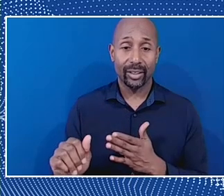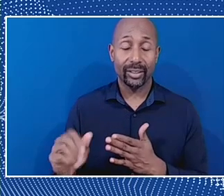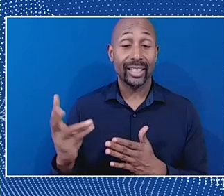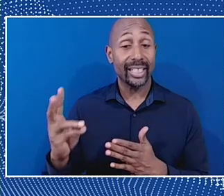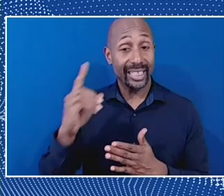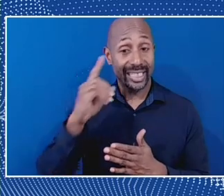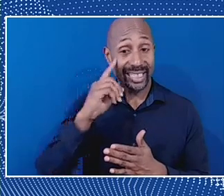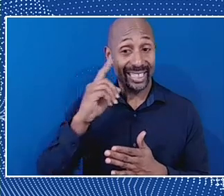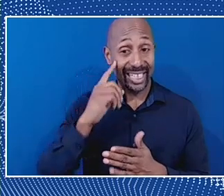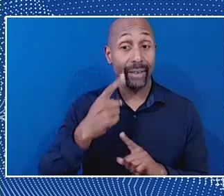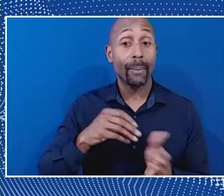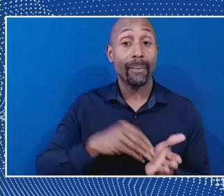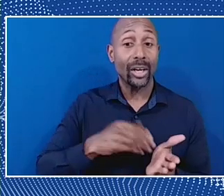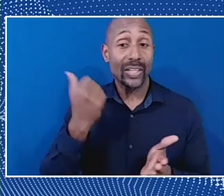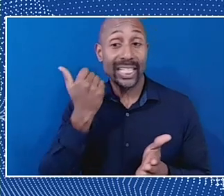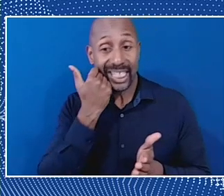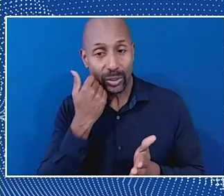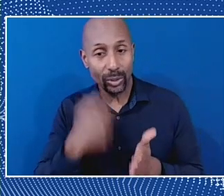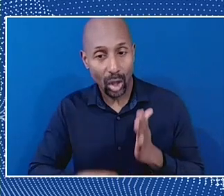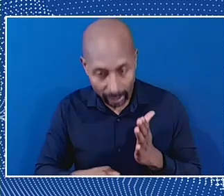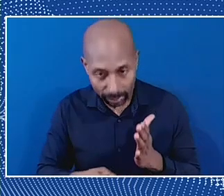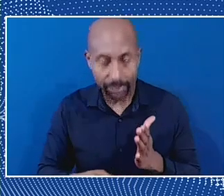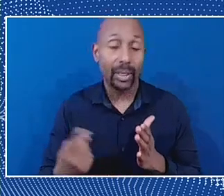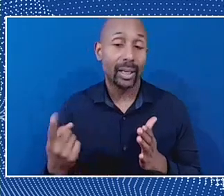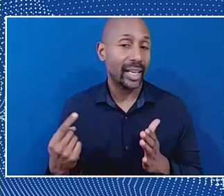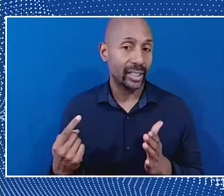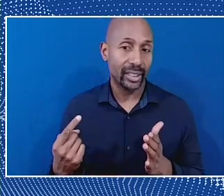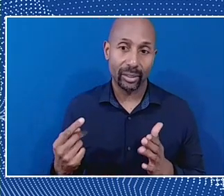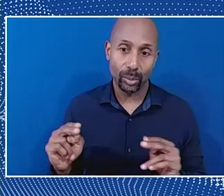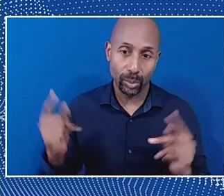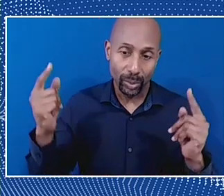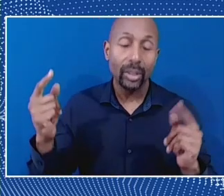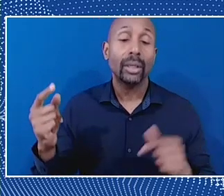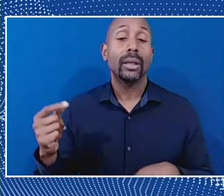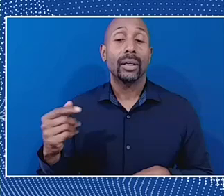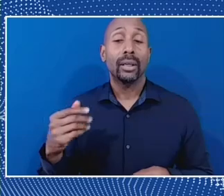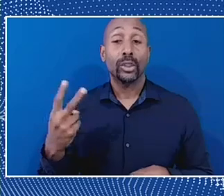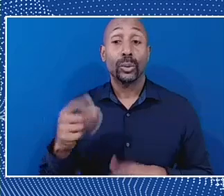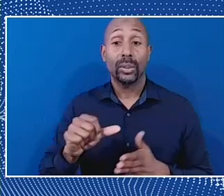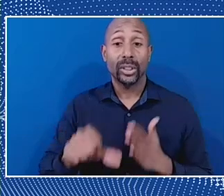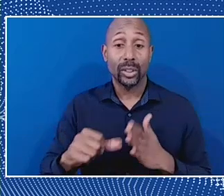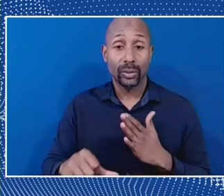An average healthy individual will spend a few hundred dollars a year on out of pocket medical expenses.